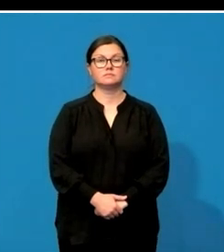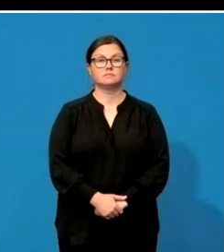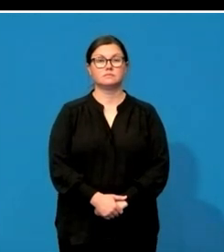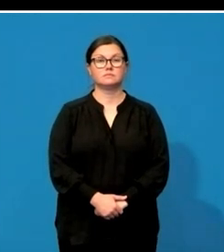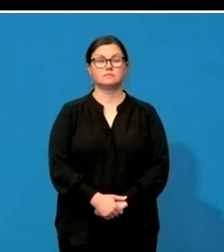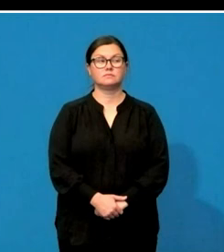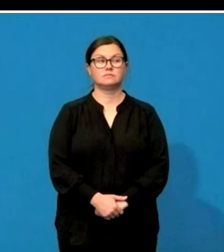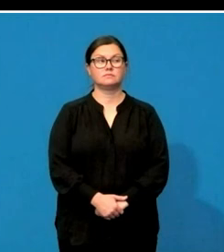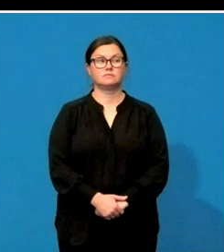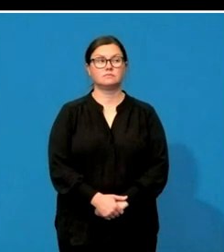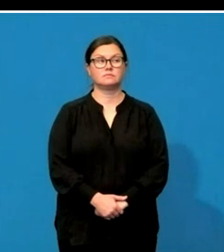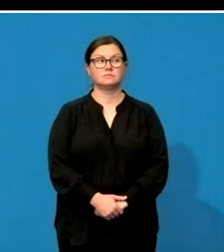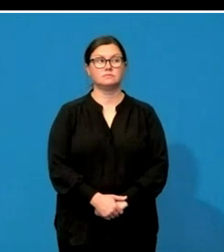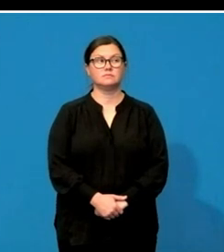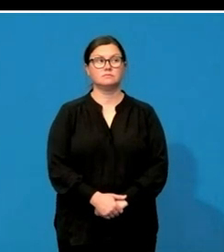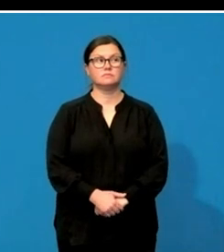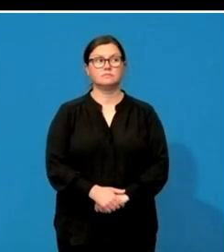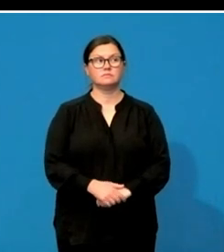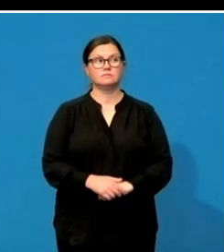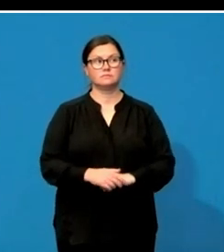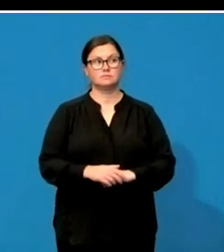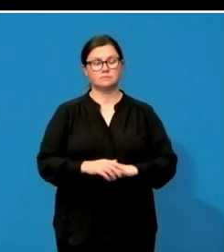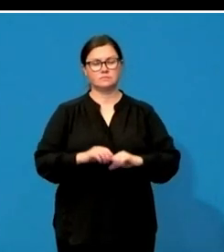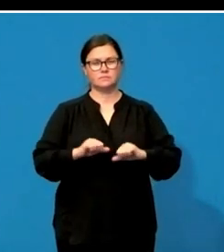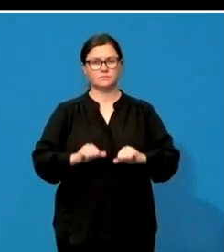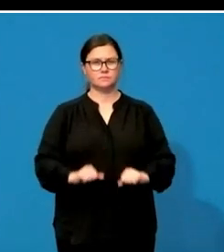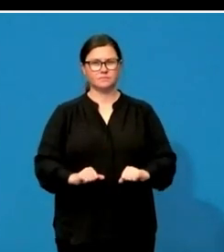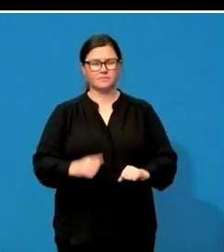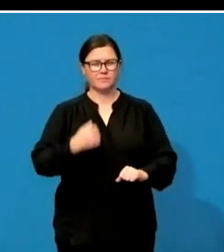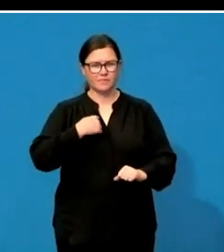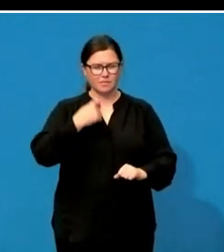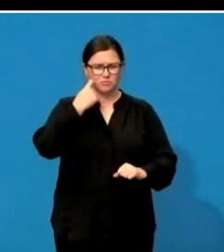I'm trying to - I'm trying to get a sense of this in order to see what would need